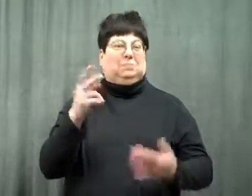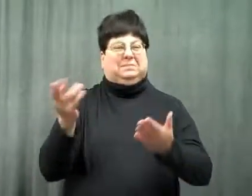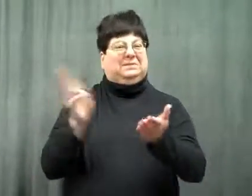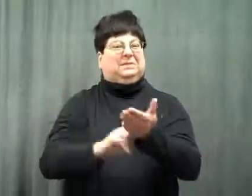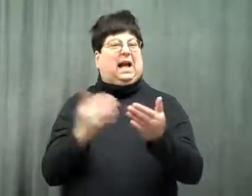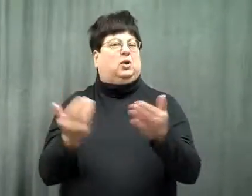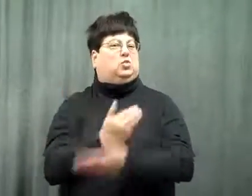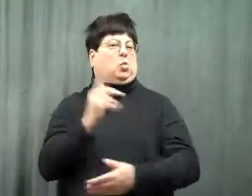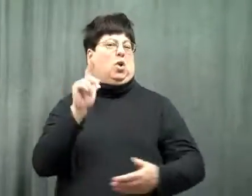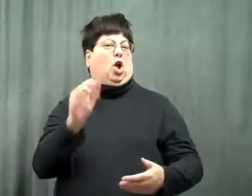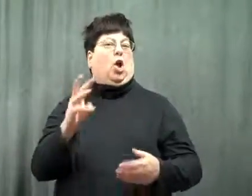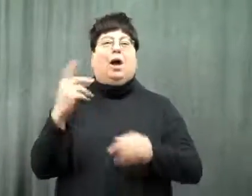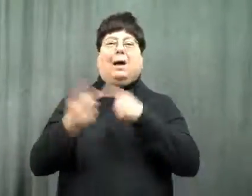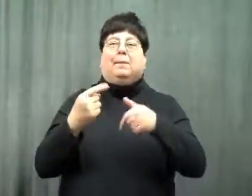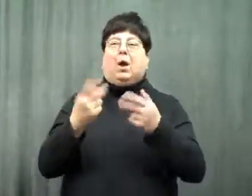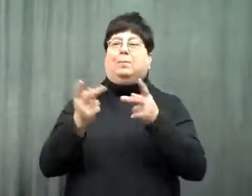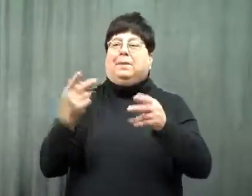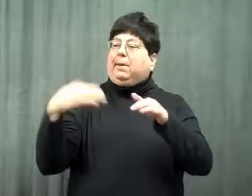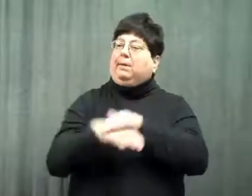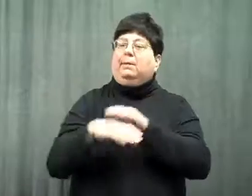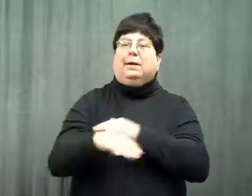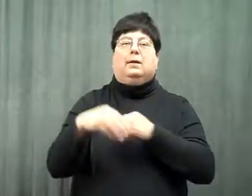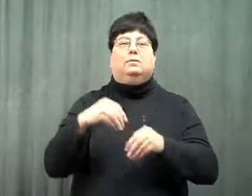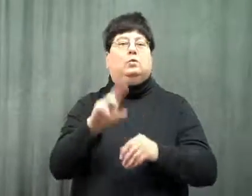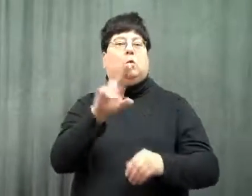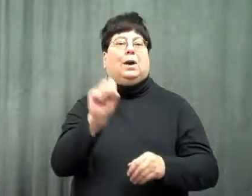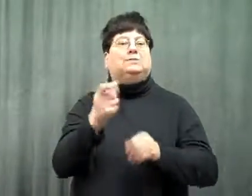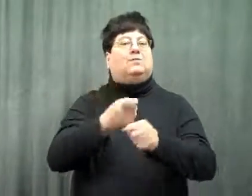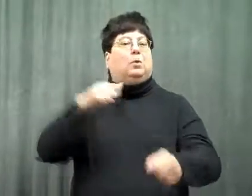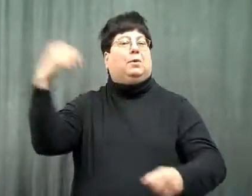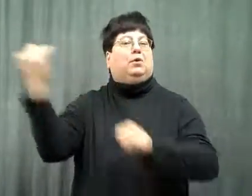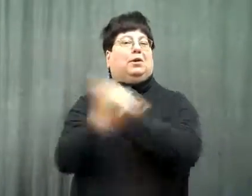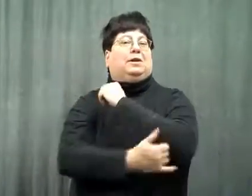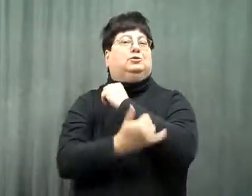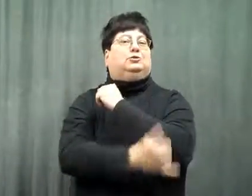signed a new immigration law.